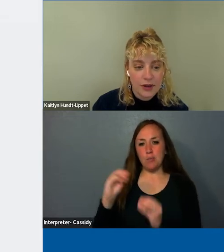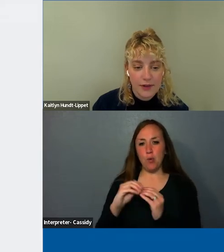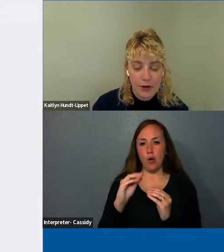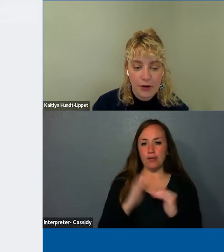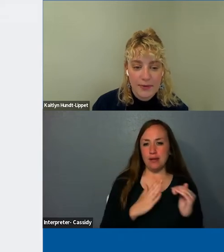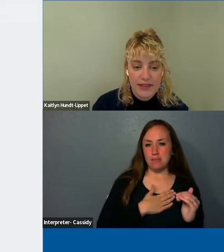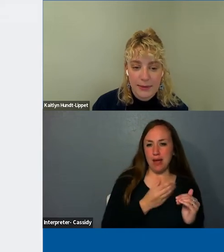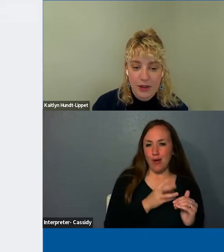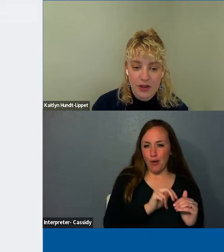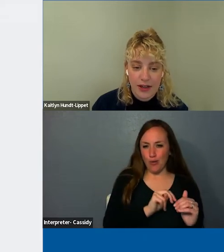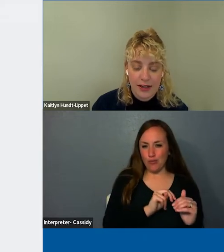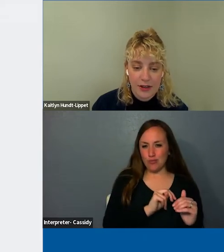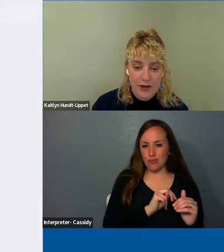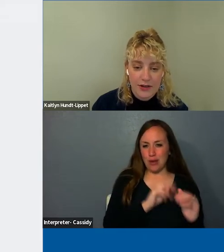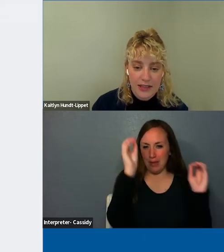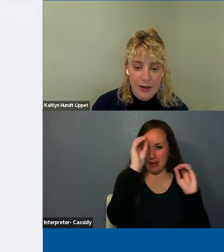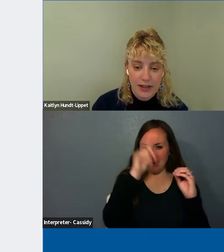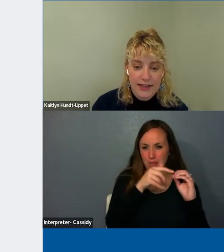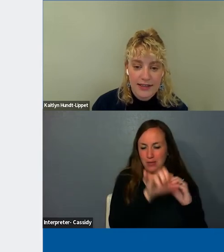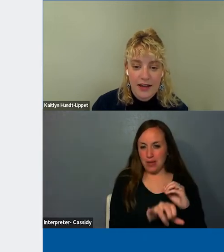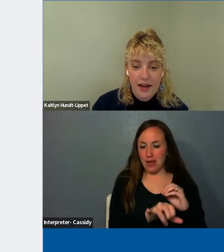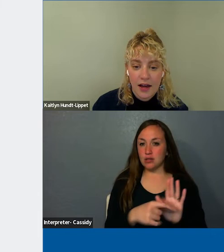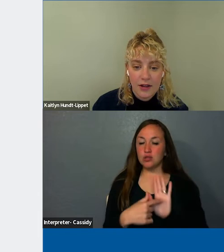showing video clips to demonstrate the user's experience,